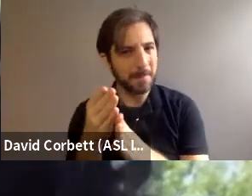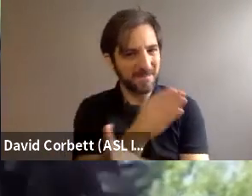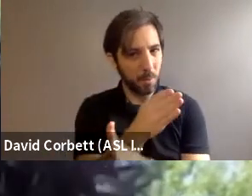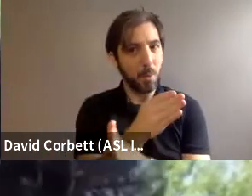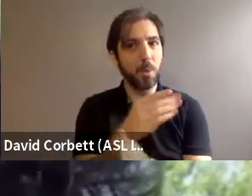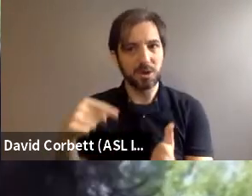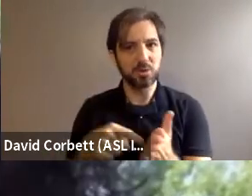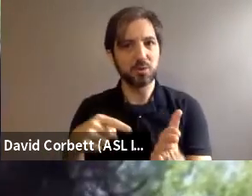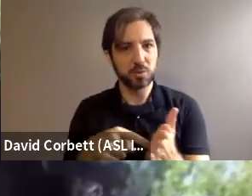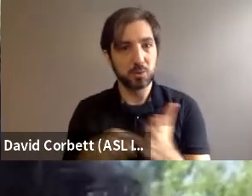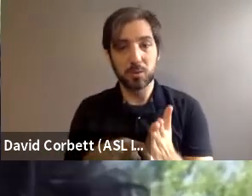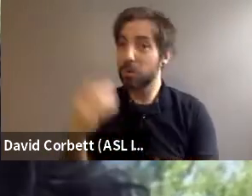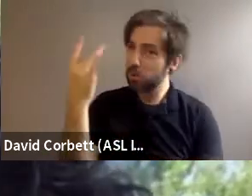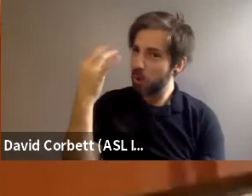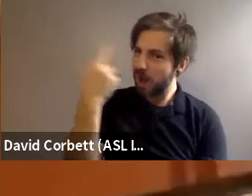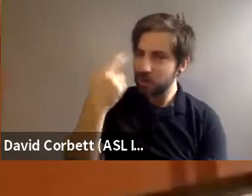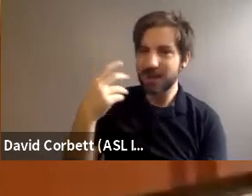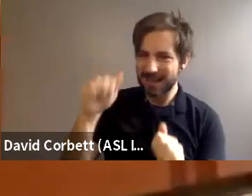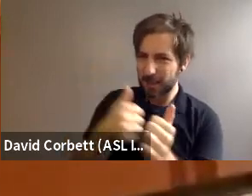Because there can be delays in the postal system.